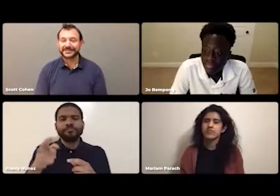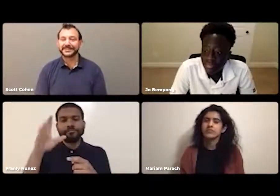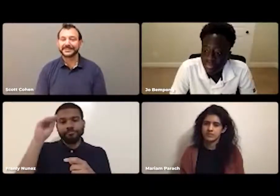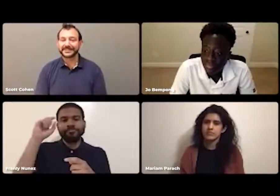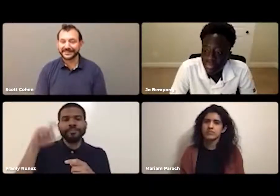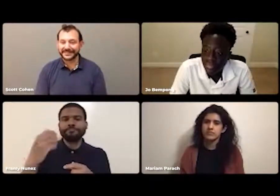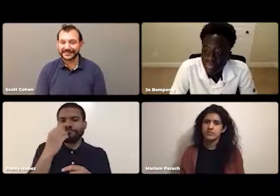It's a kid's book.